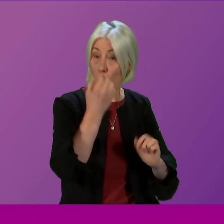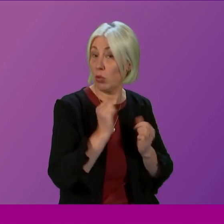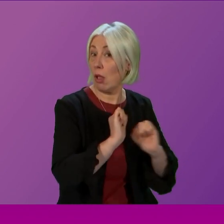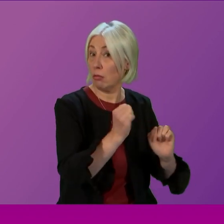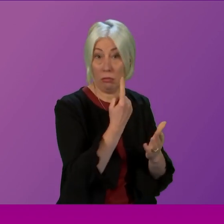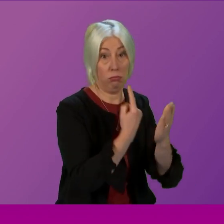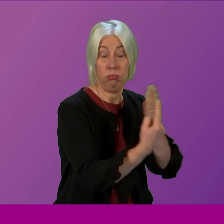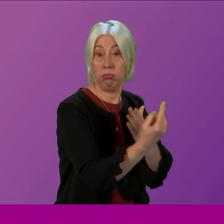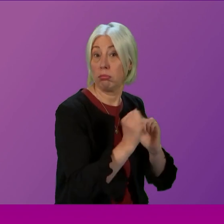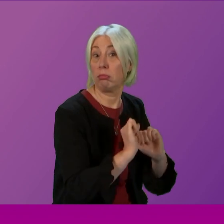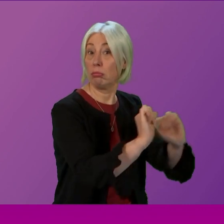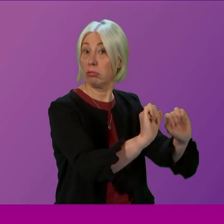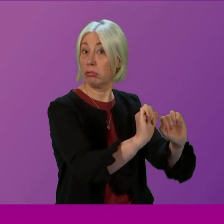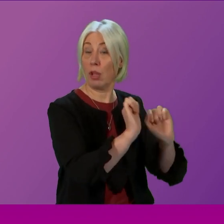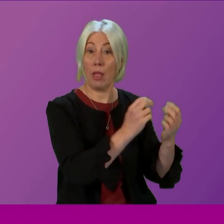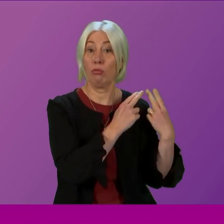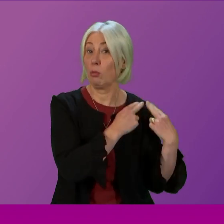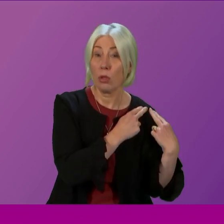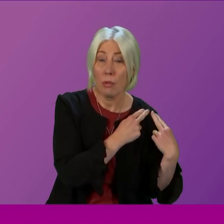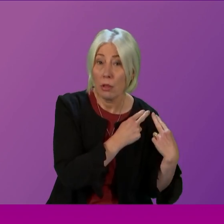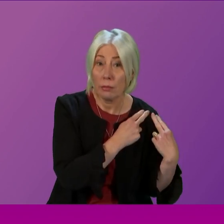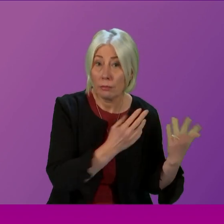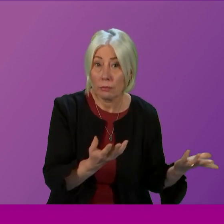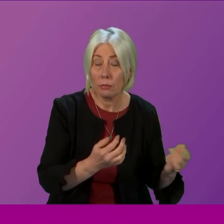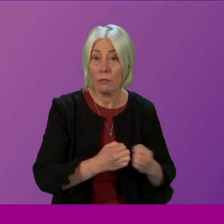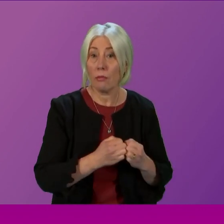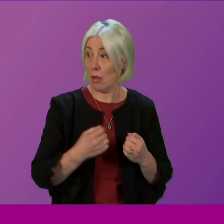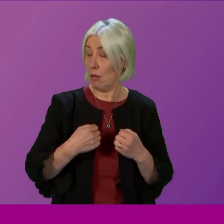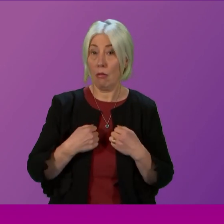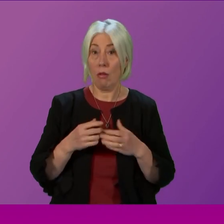in their areas of responsibility, which is something that parties across the chamber